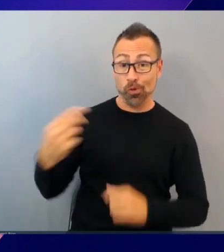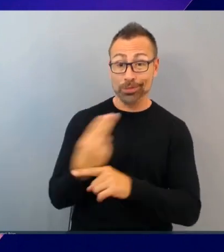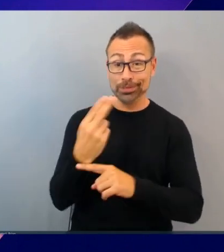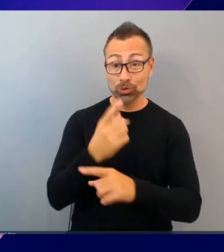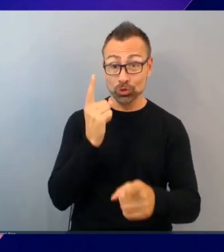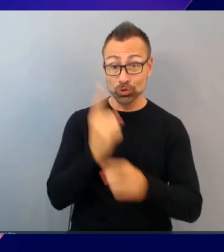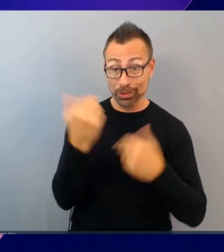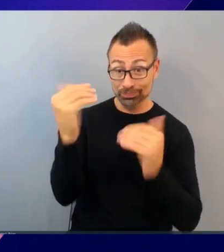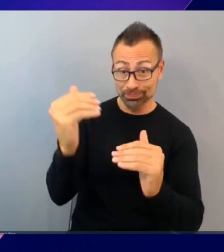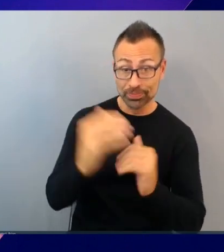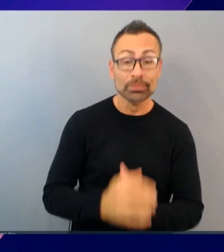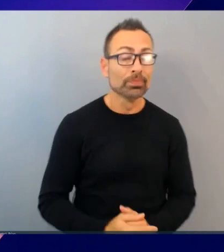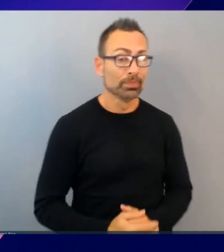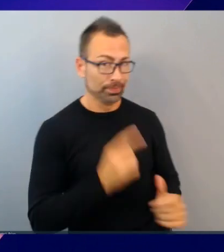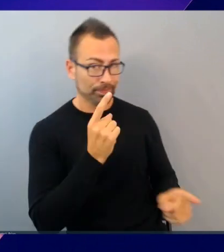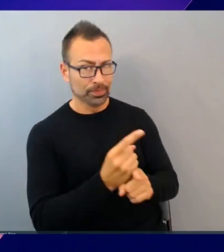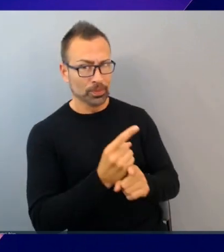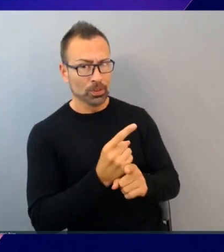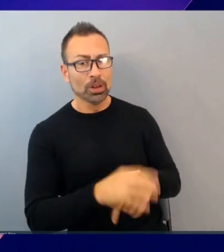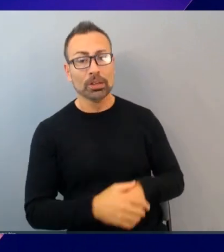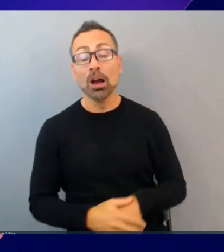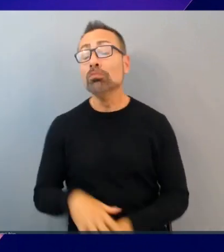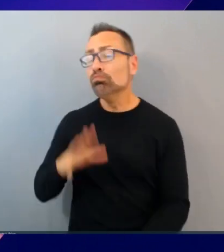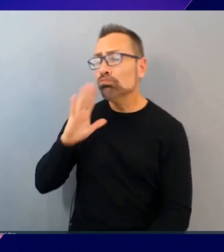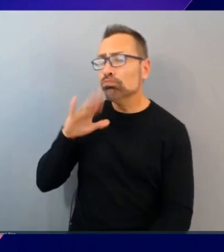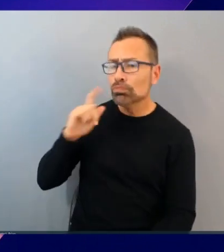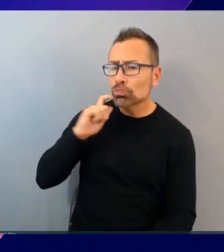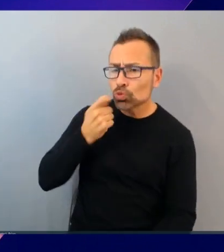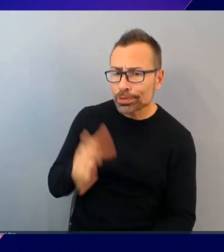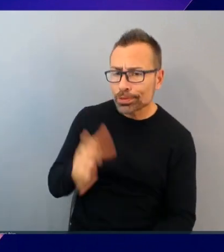Cool. So why don't you show us what DeepRacer console looks like